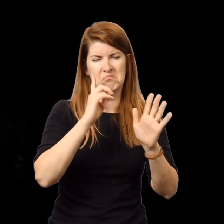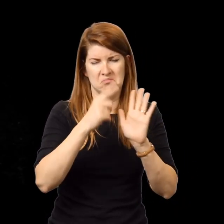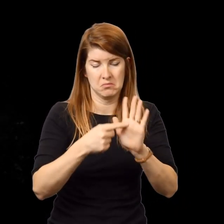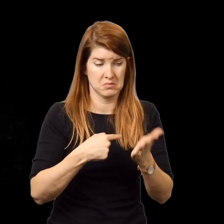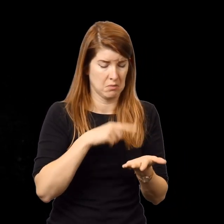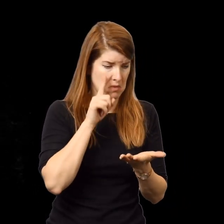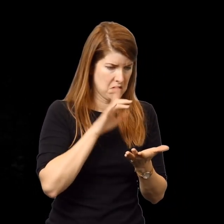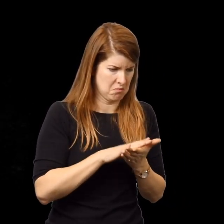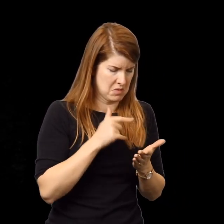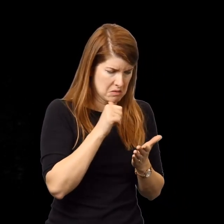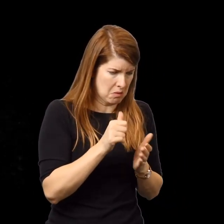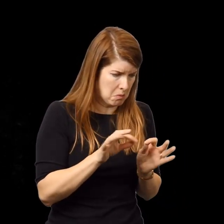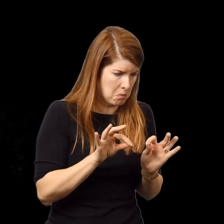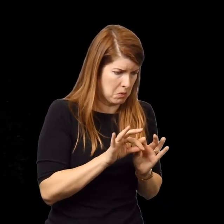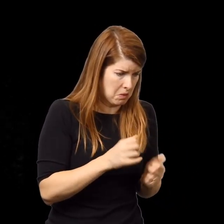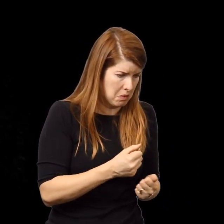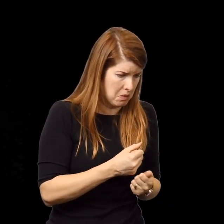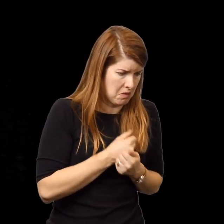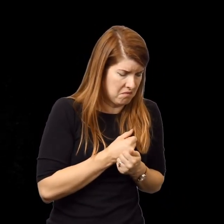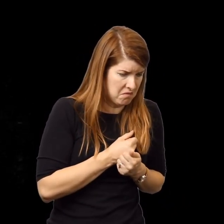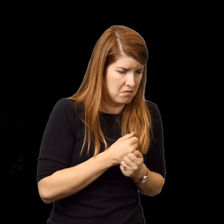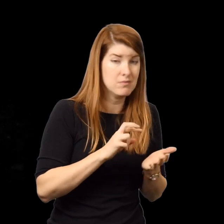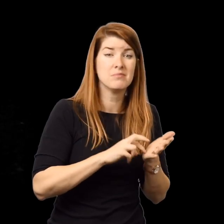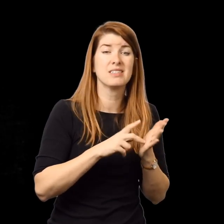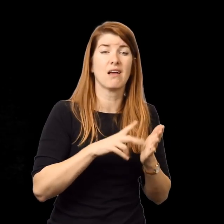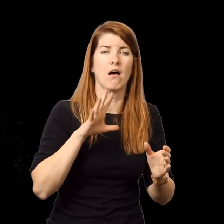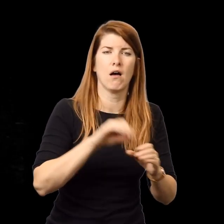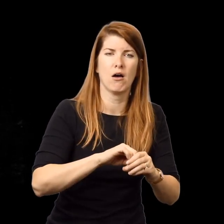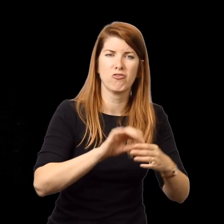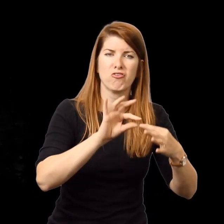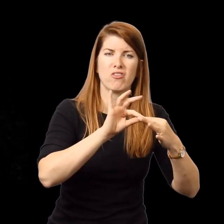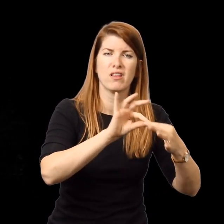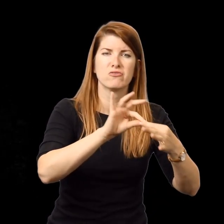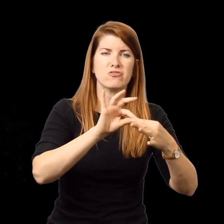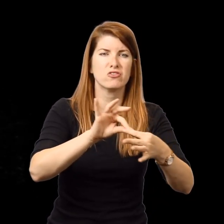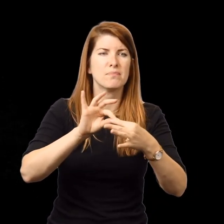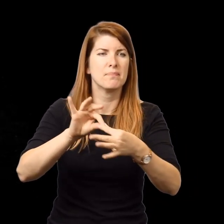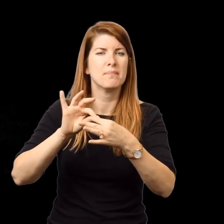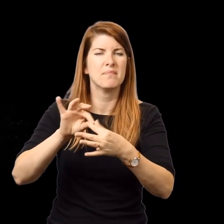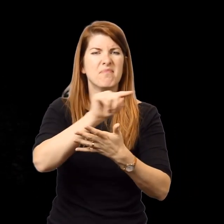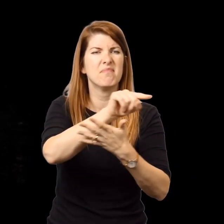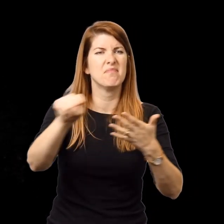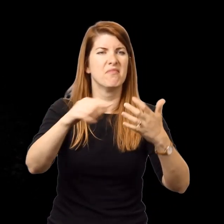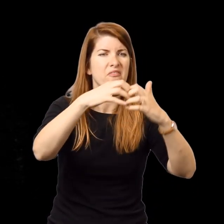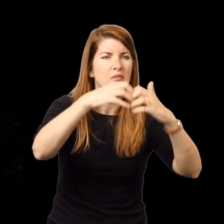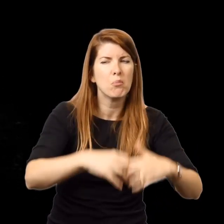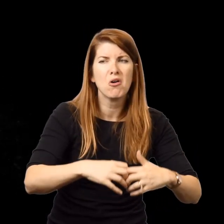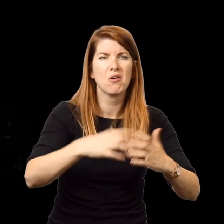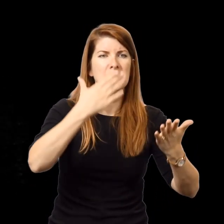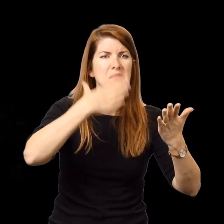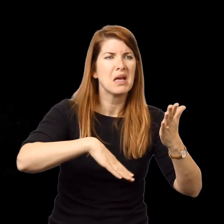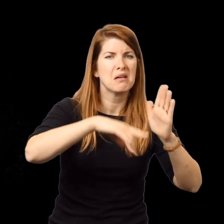If I believe that I'm not worthy of love, I engage in relationships where they fall apart,